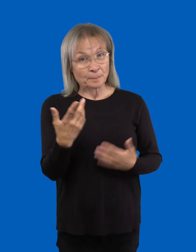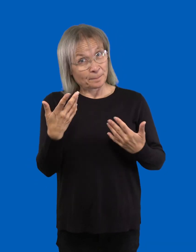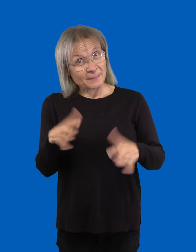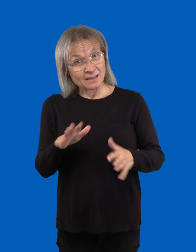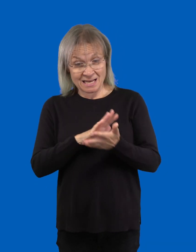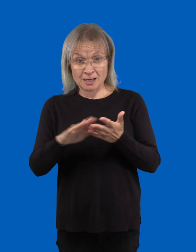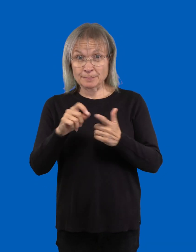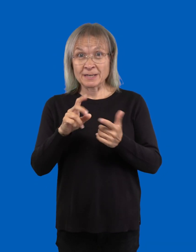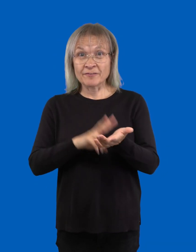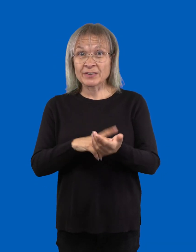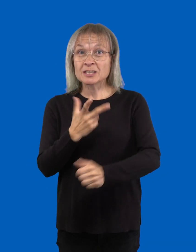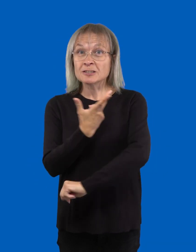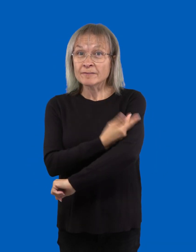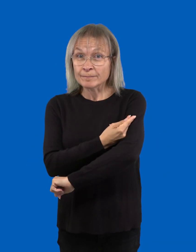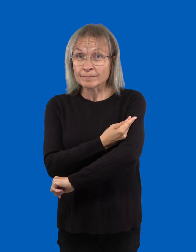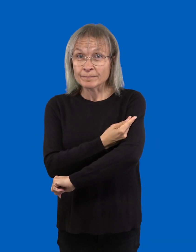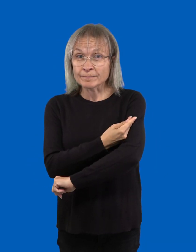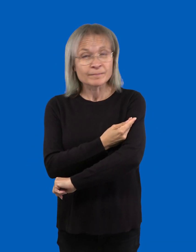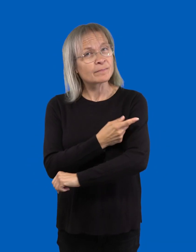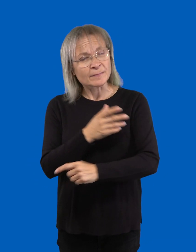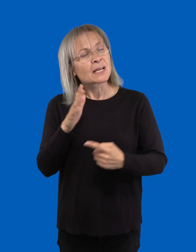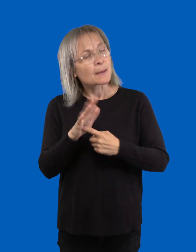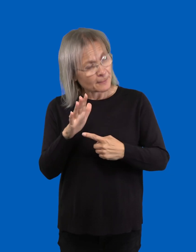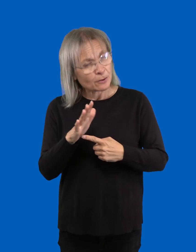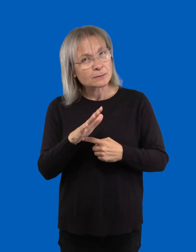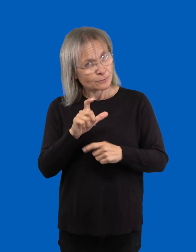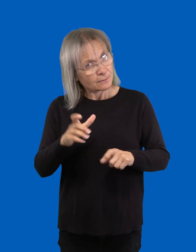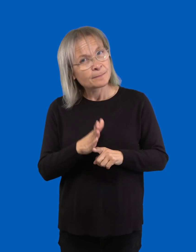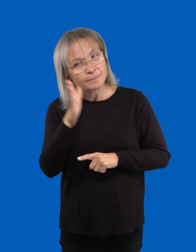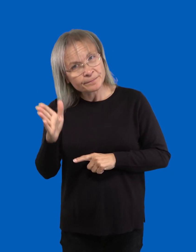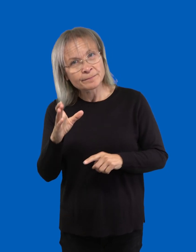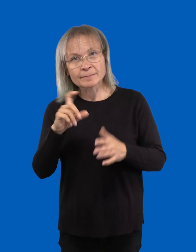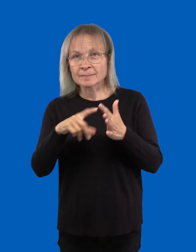It is important to attend cervical screening even if you've had the HPV vaccine.